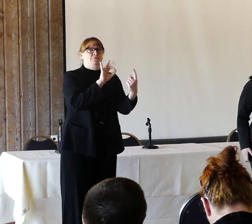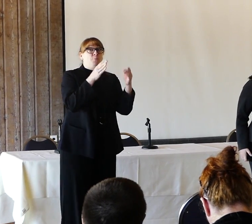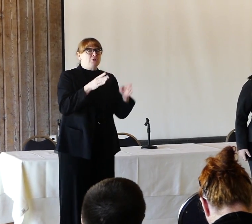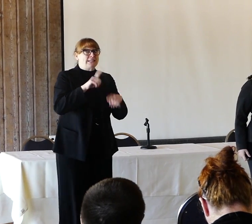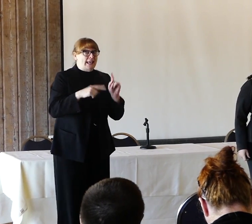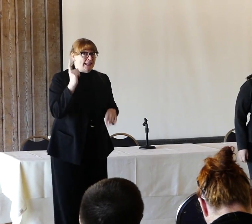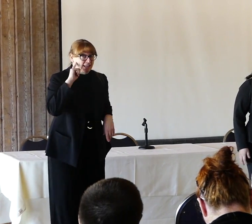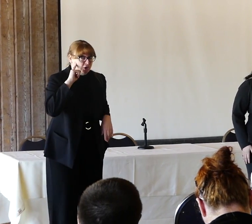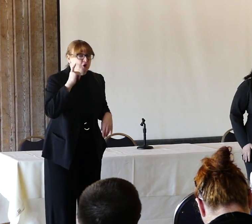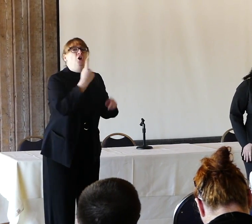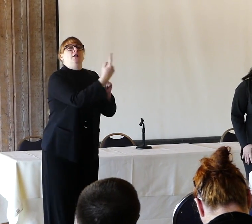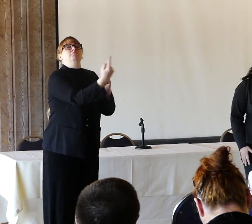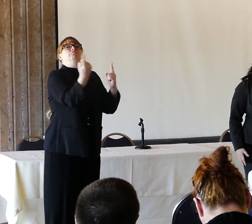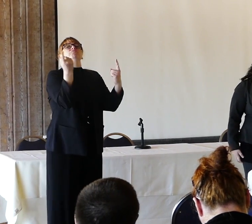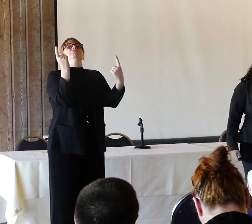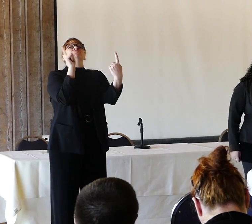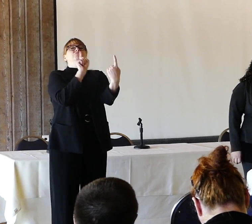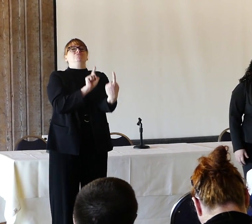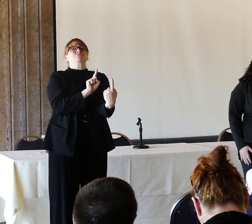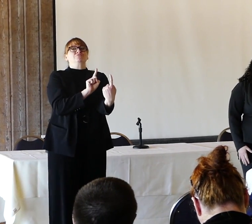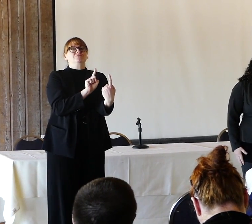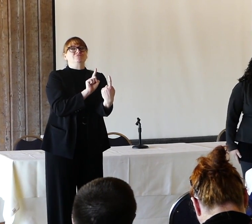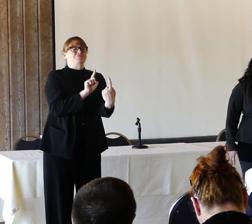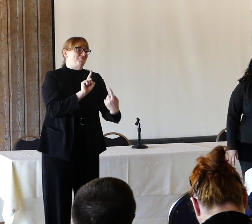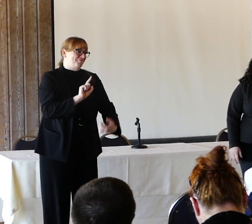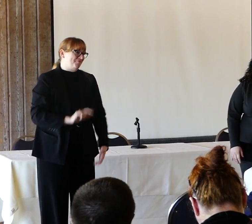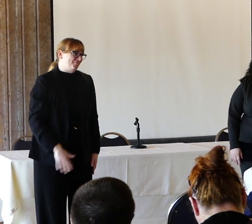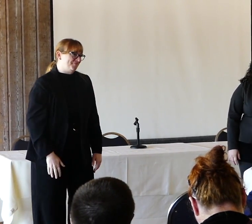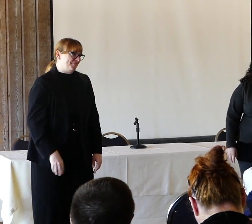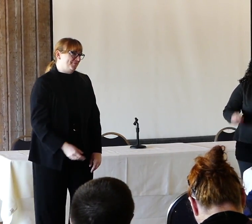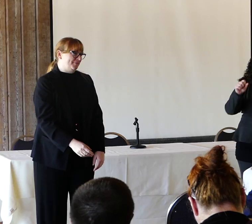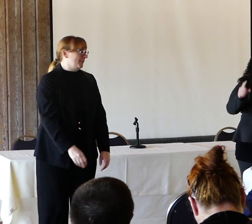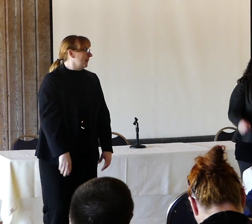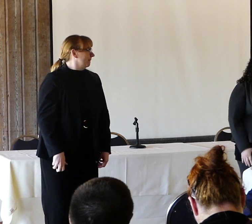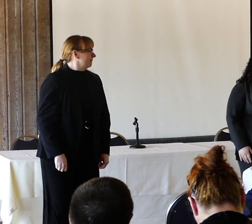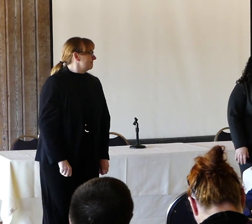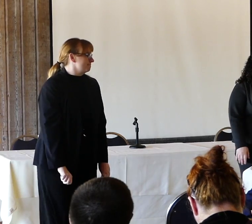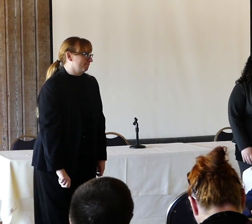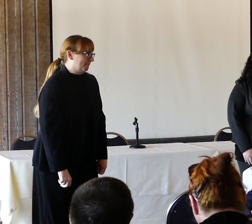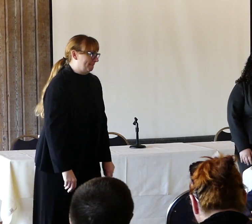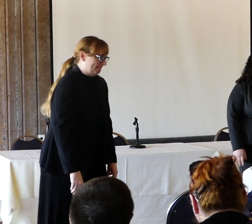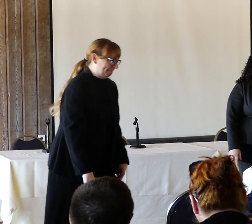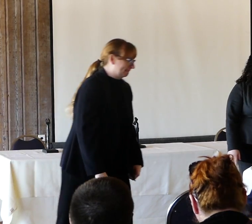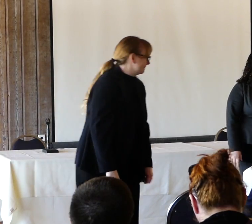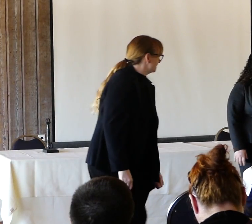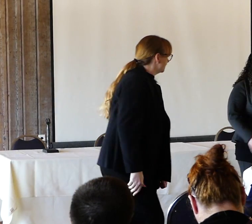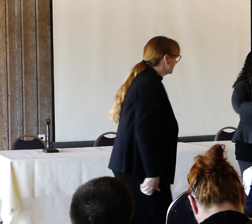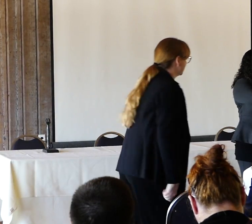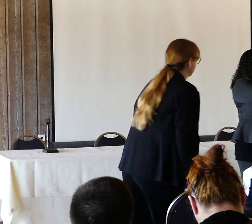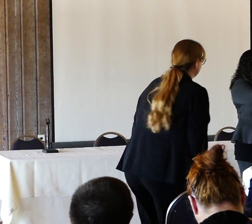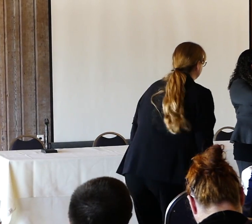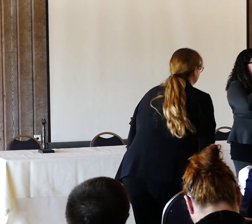Now, if someone wants to get the attention of a person who can't hear. They will come to the back correct? And then